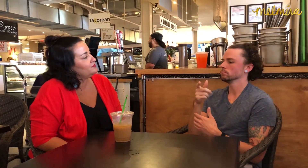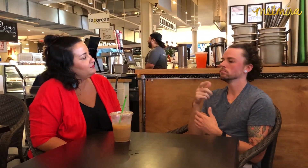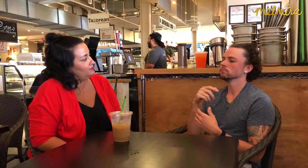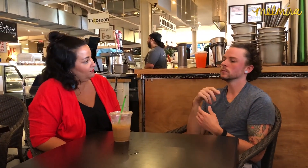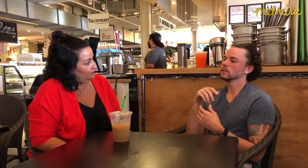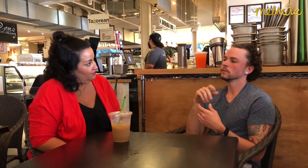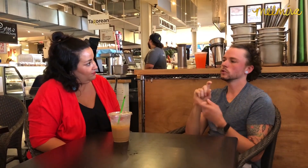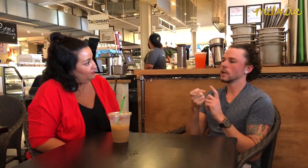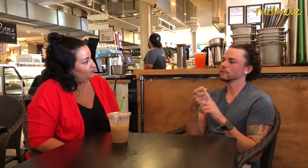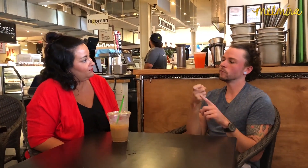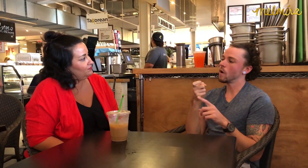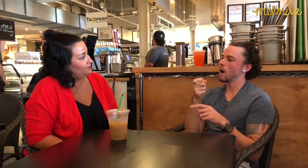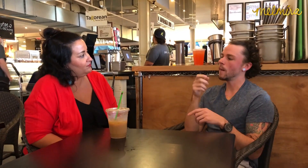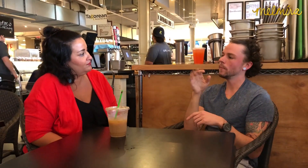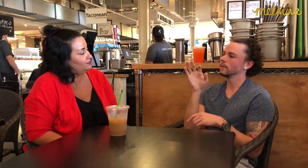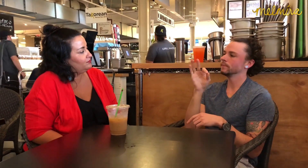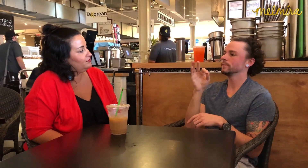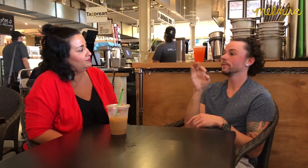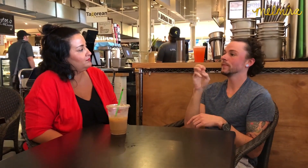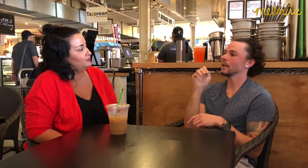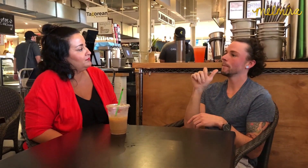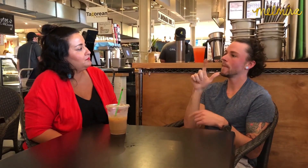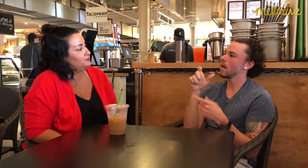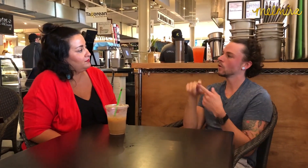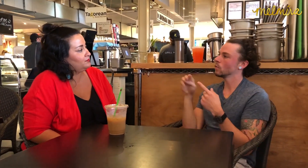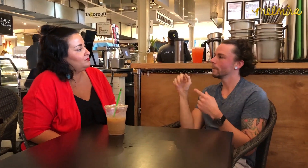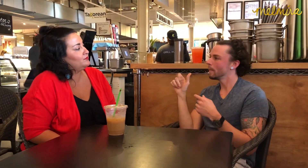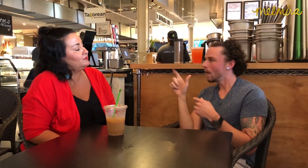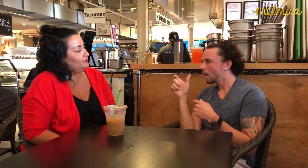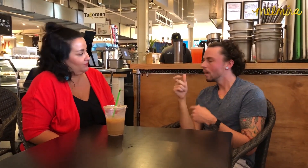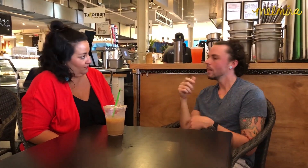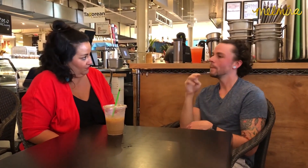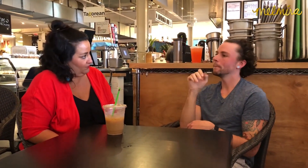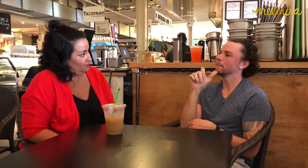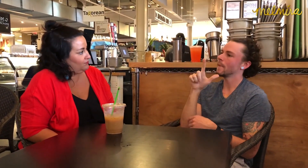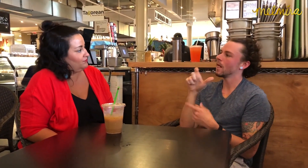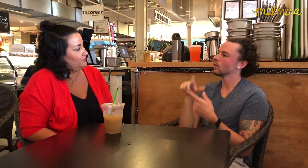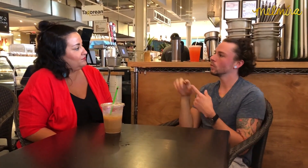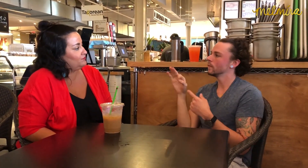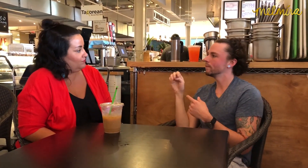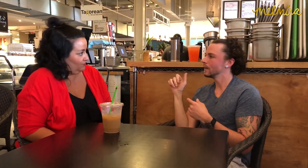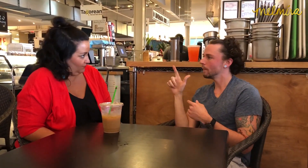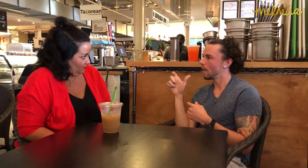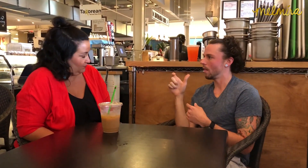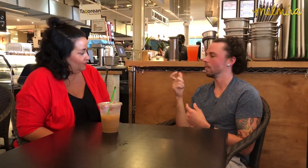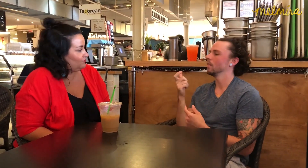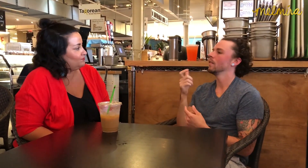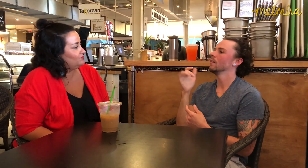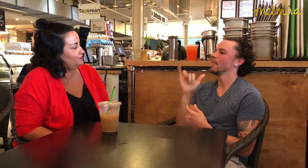They transition from female to male and male to female.